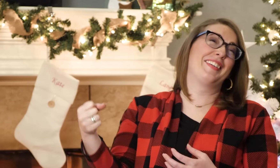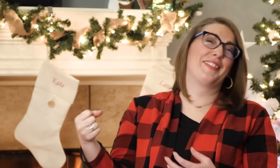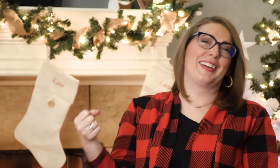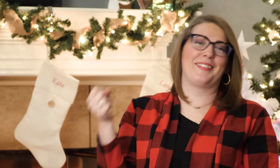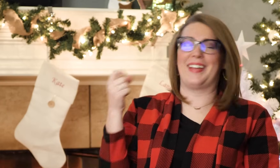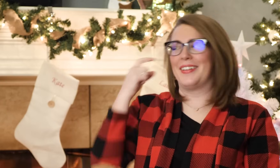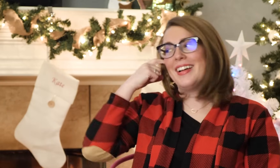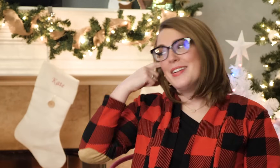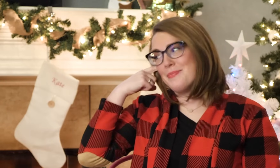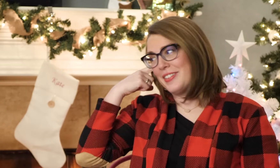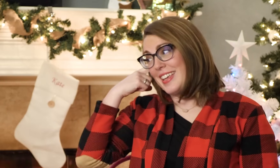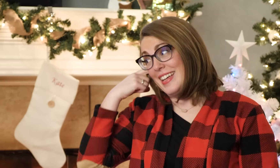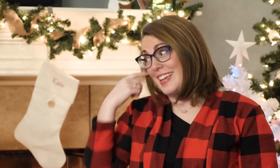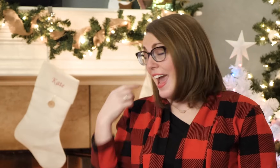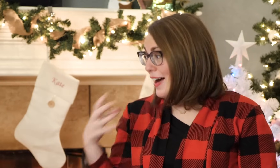What about milking a cow?